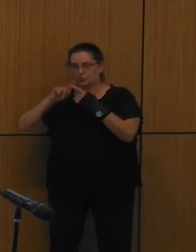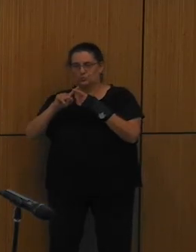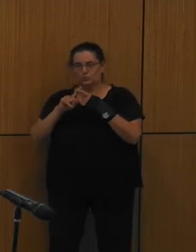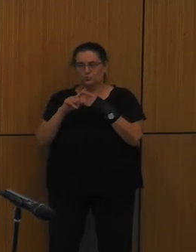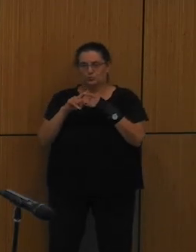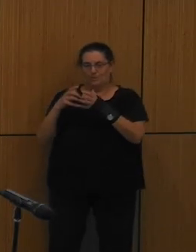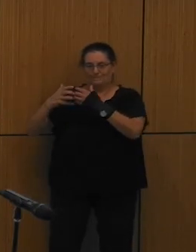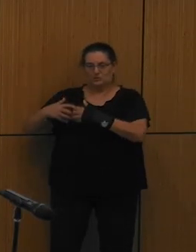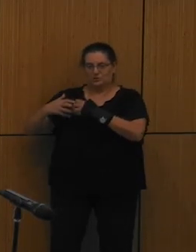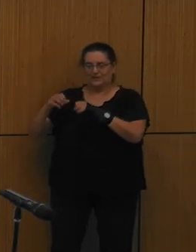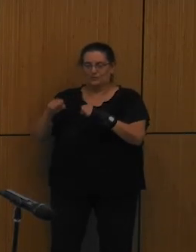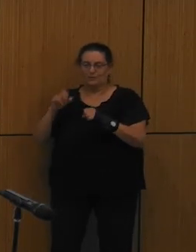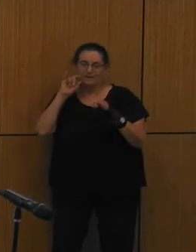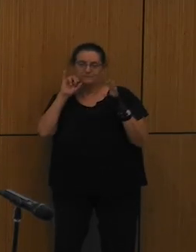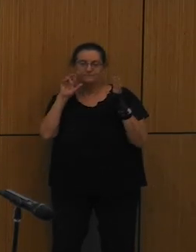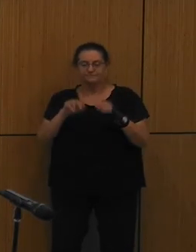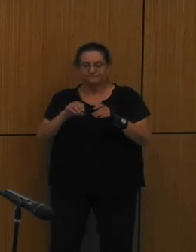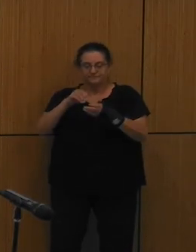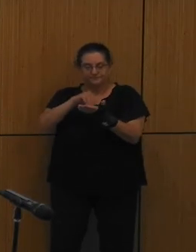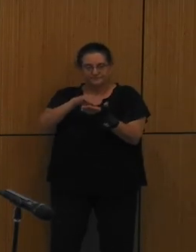We're going to see some oscillations. Right.